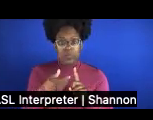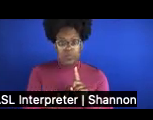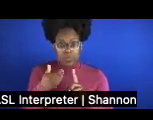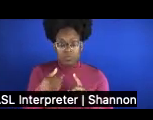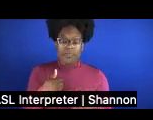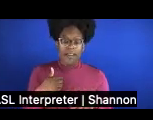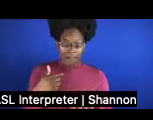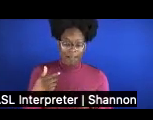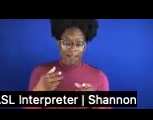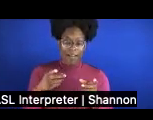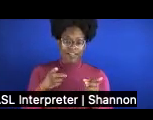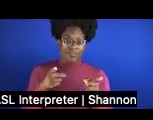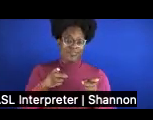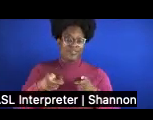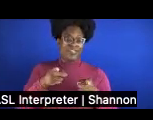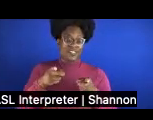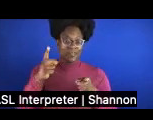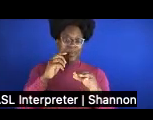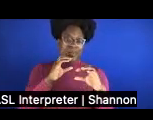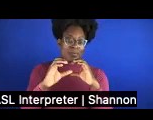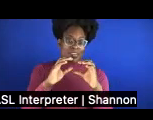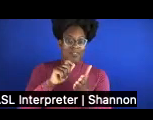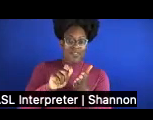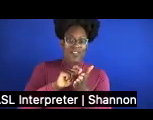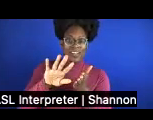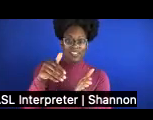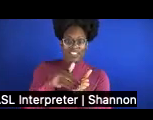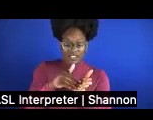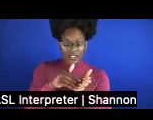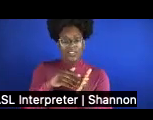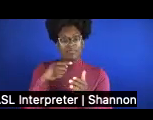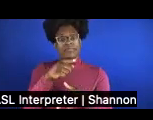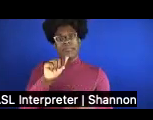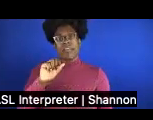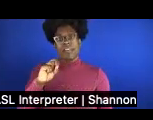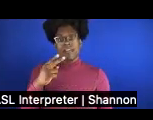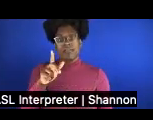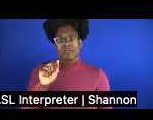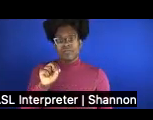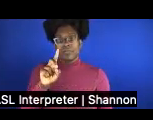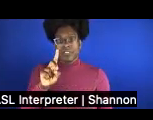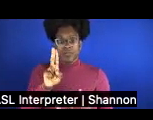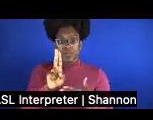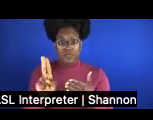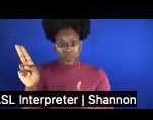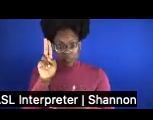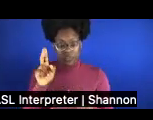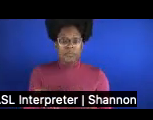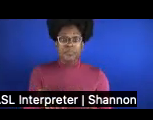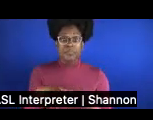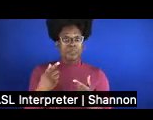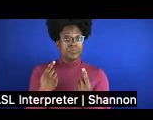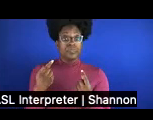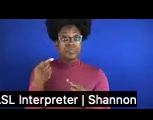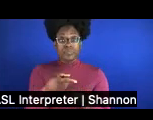Communication Center at Ashland University, or WCC for short, where we provide one on one support to